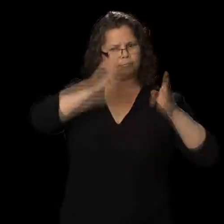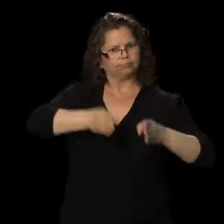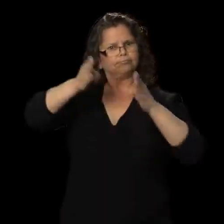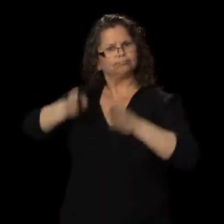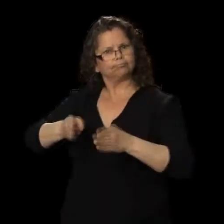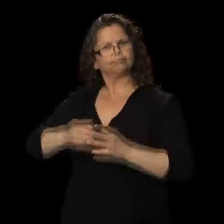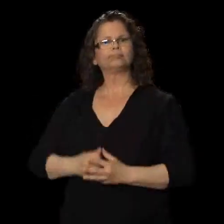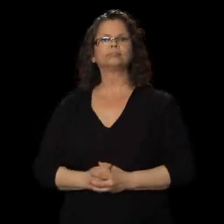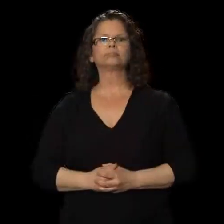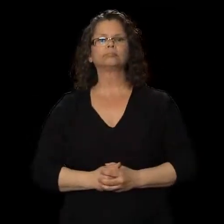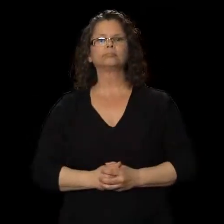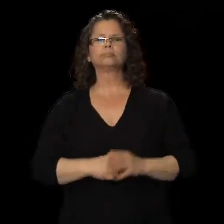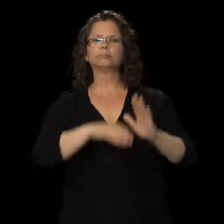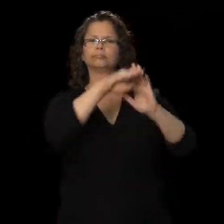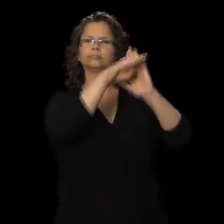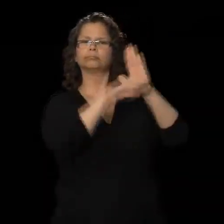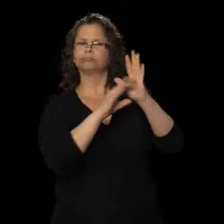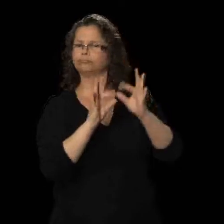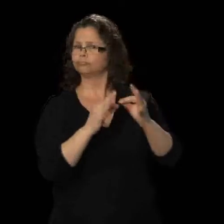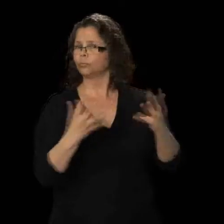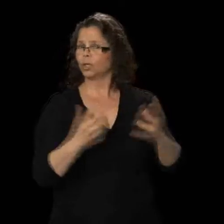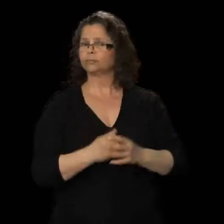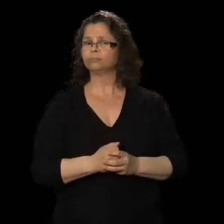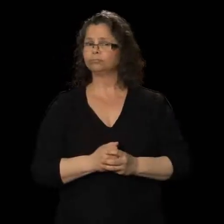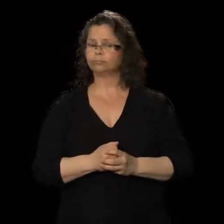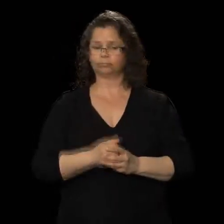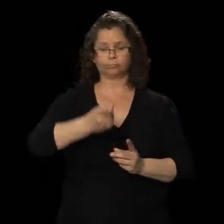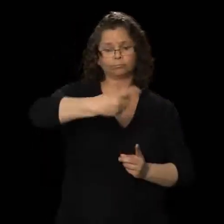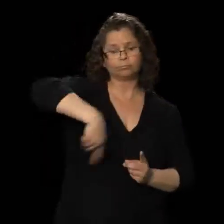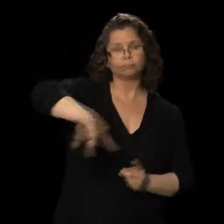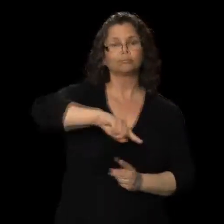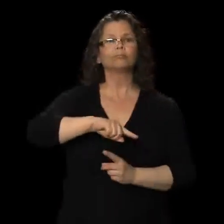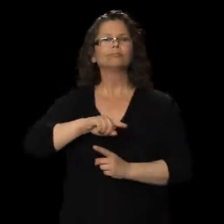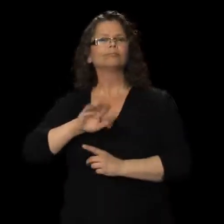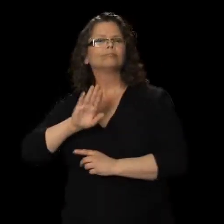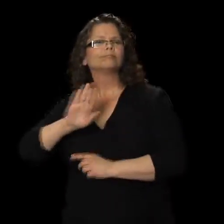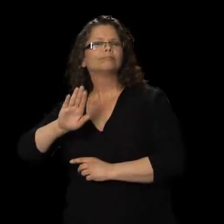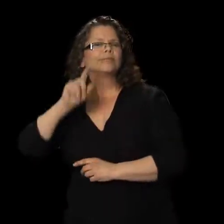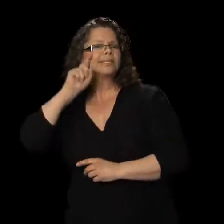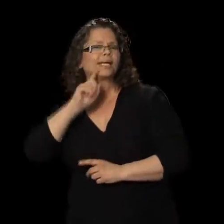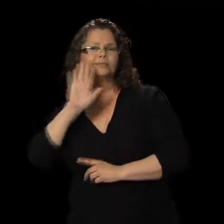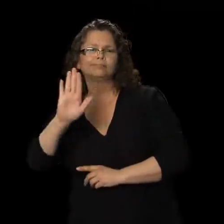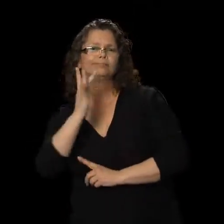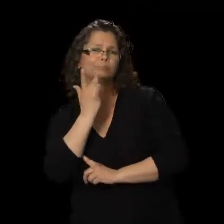The Code makes it against the law to discriminate against someone or to harass them because of their sexual